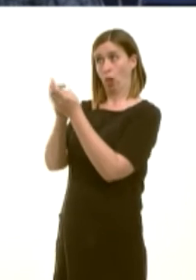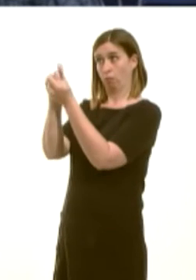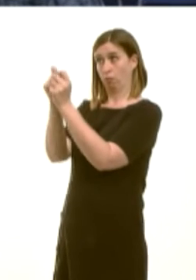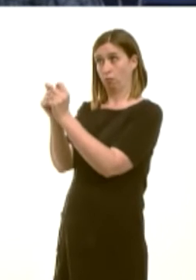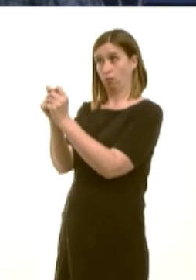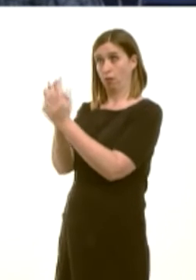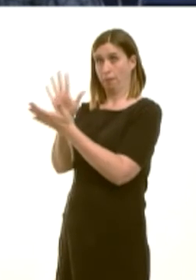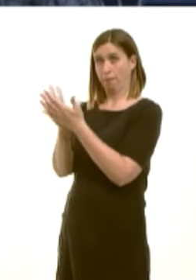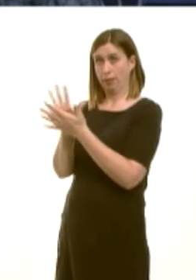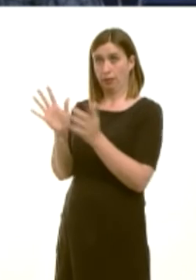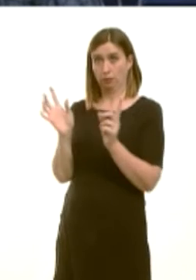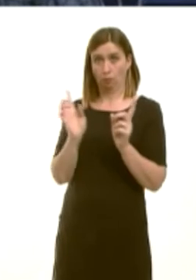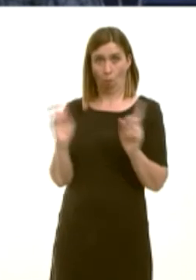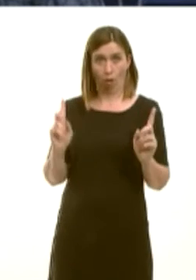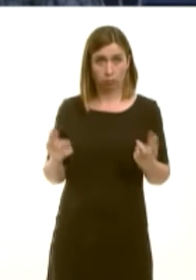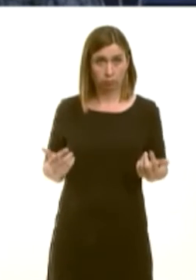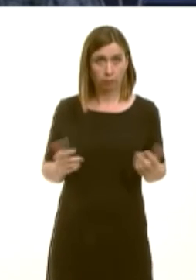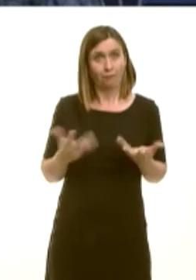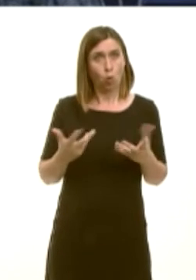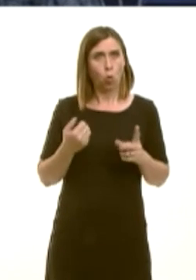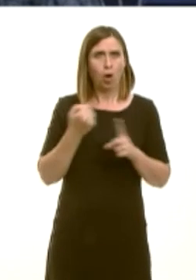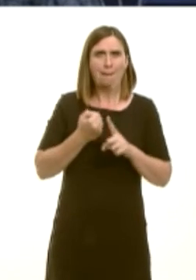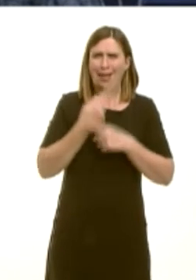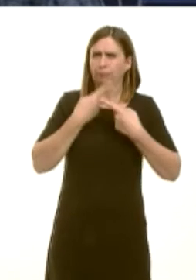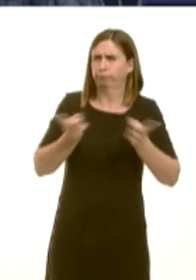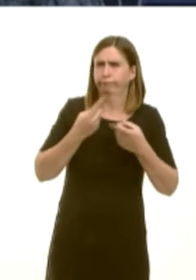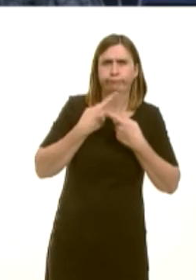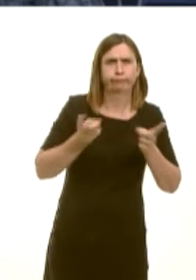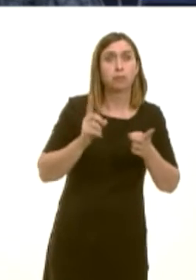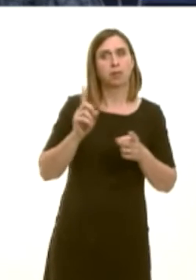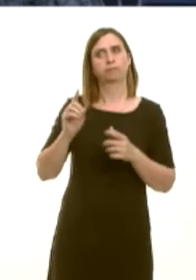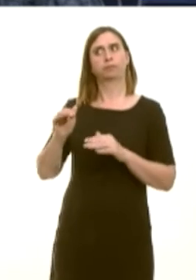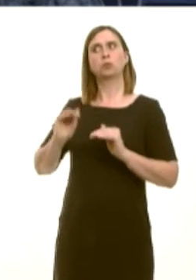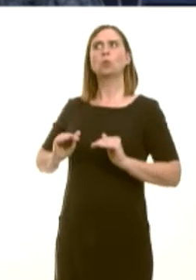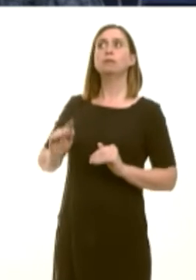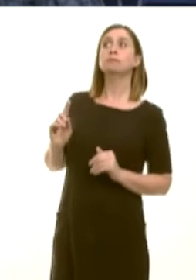of this kind. But, Iím sure that, once the date of the referendum is announced, we will